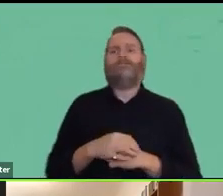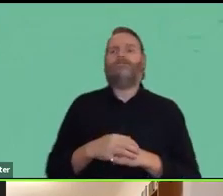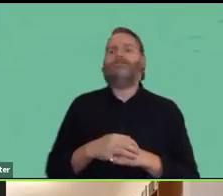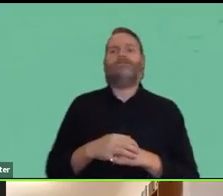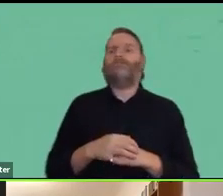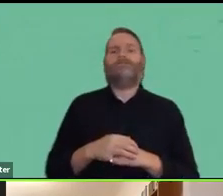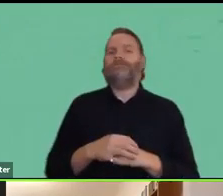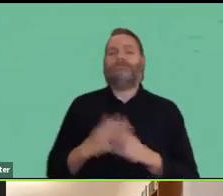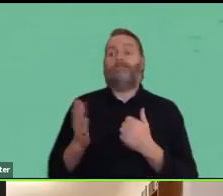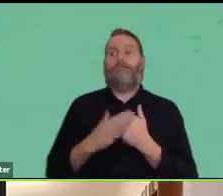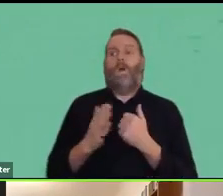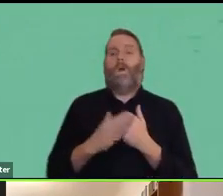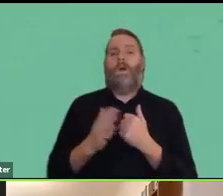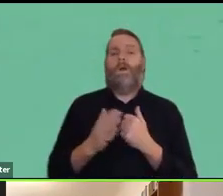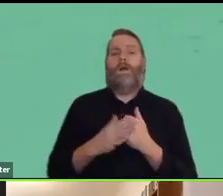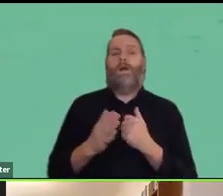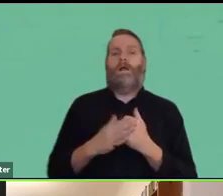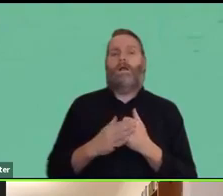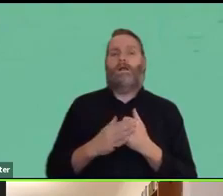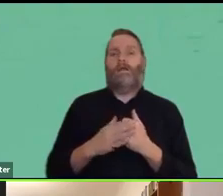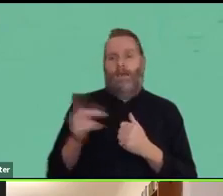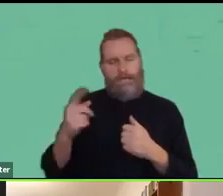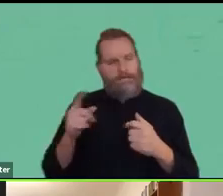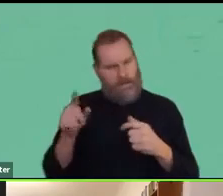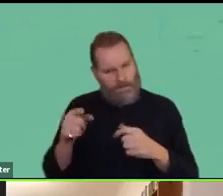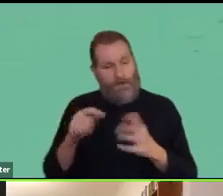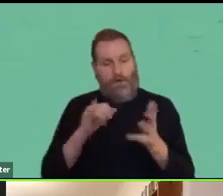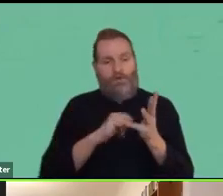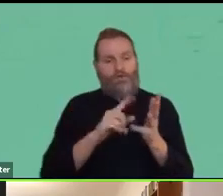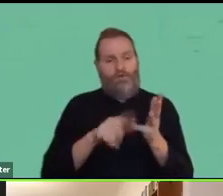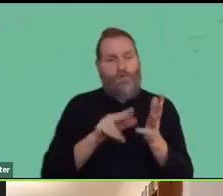the chancellor has made a one-year announcement because he's made a one-year comprehensive